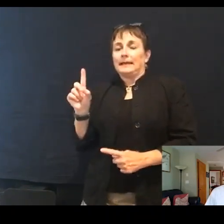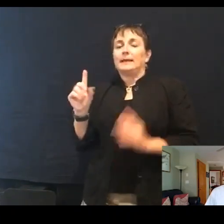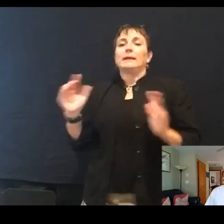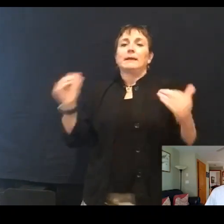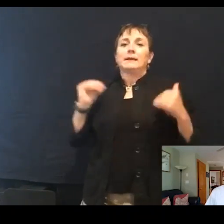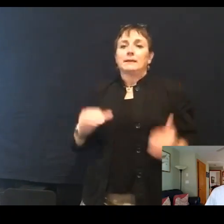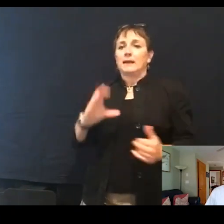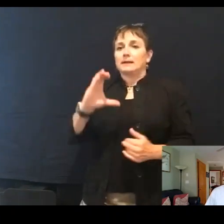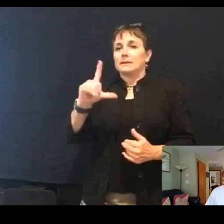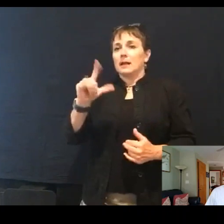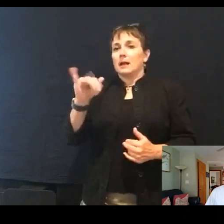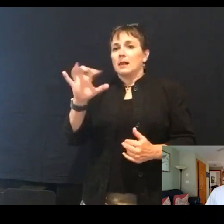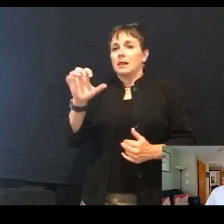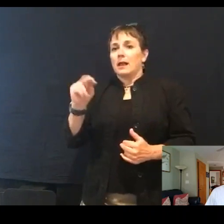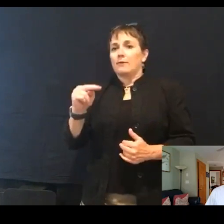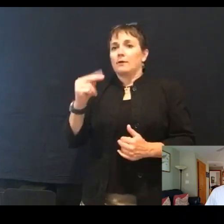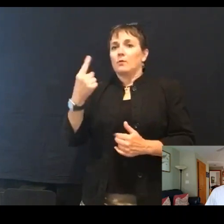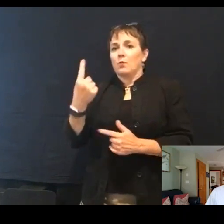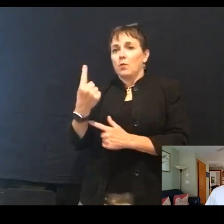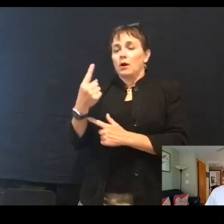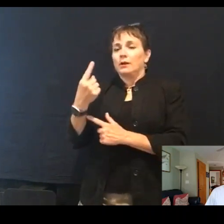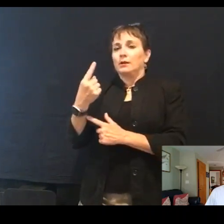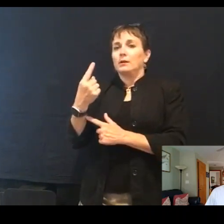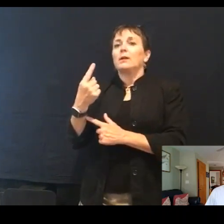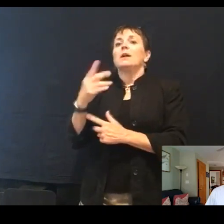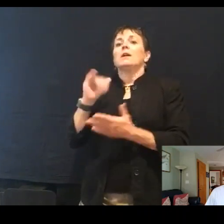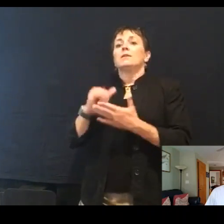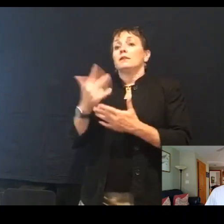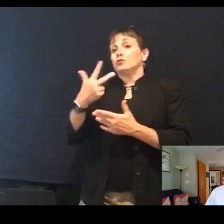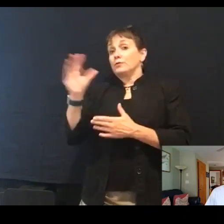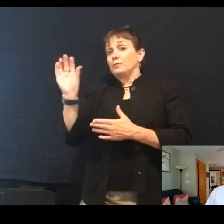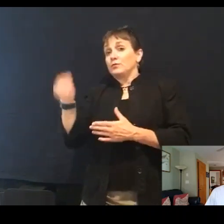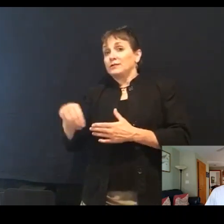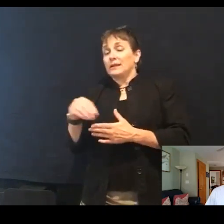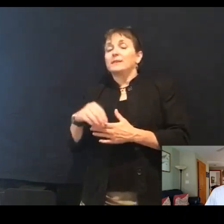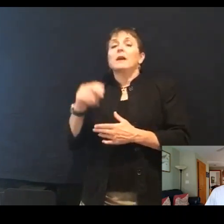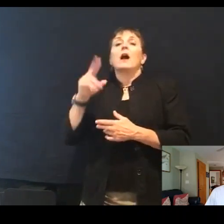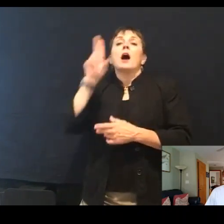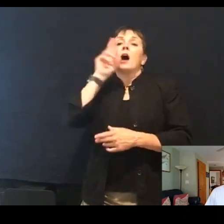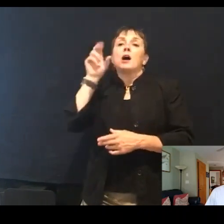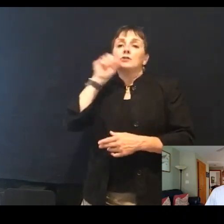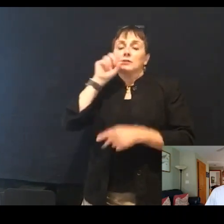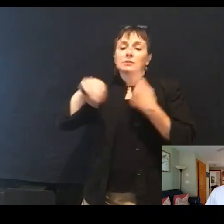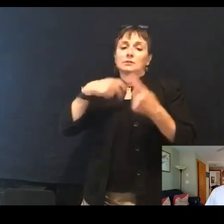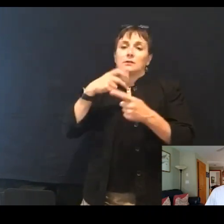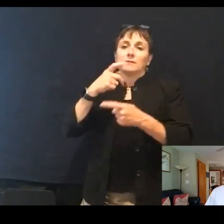Next came the CLRN1 gene at 3%. That causes Usher type 3.